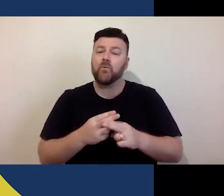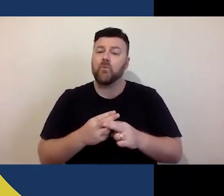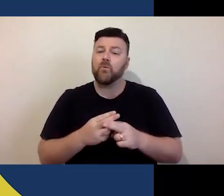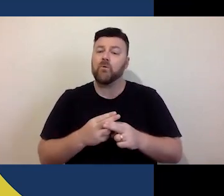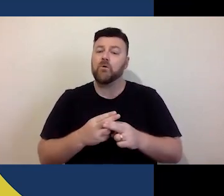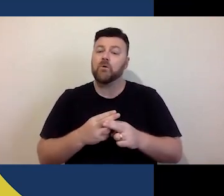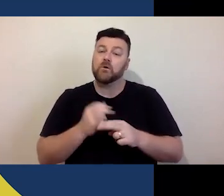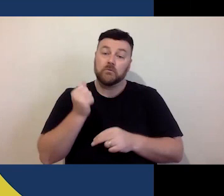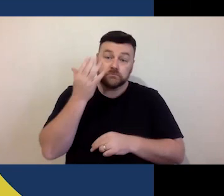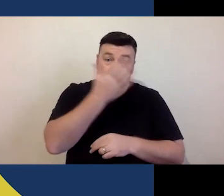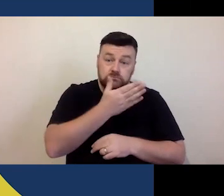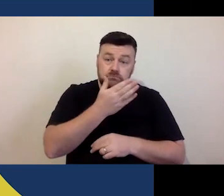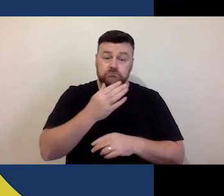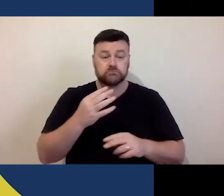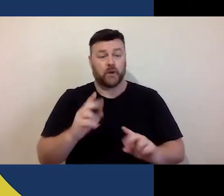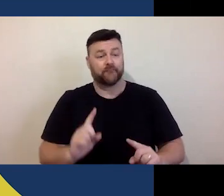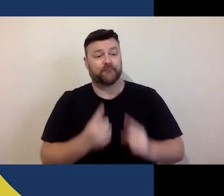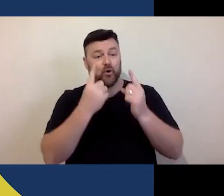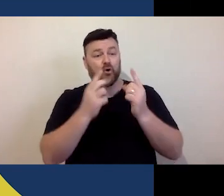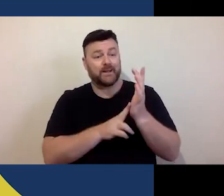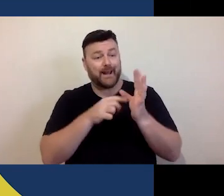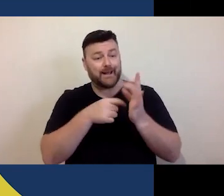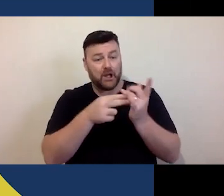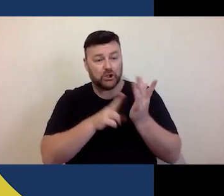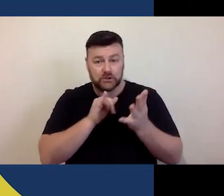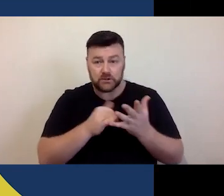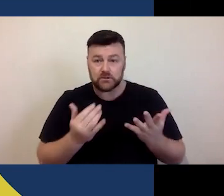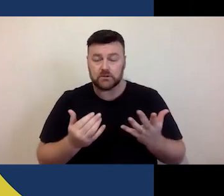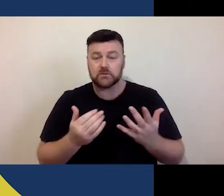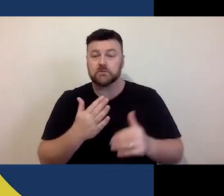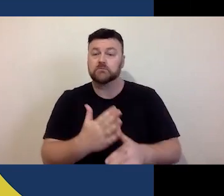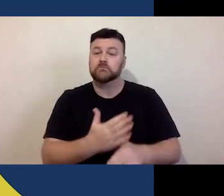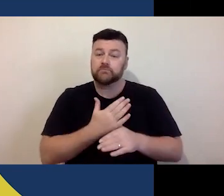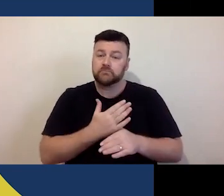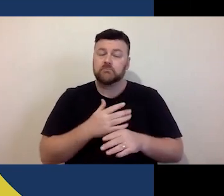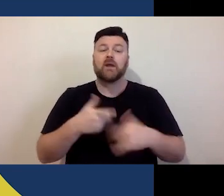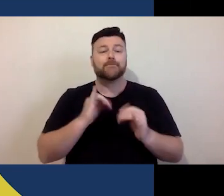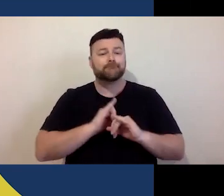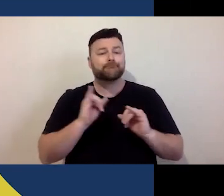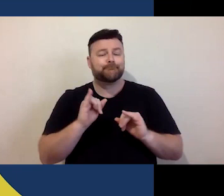practitioners and artists within the sector and our community. The